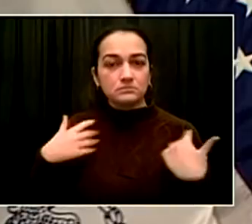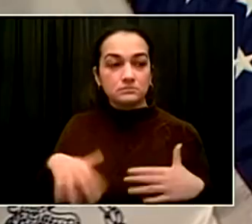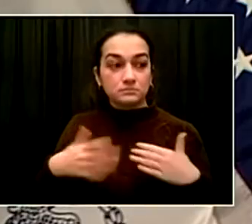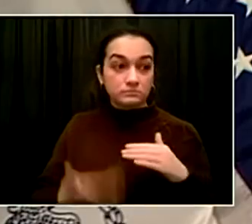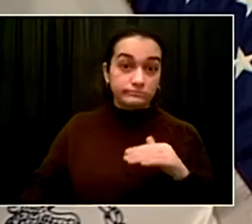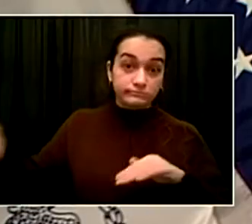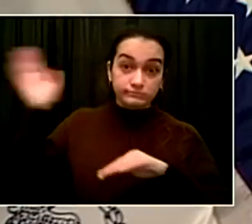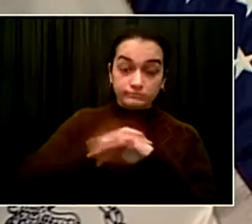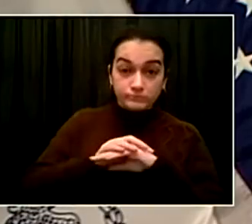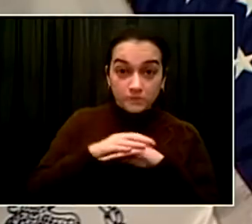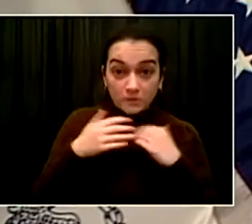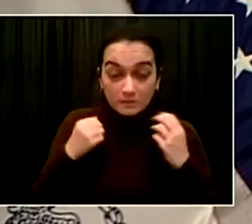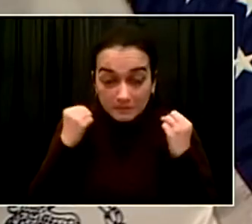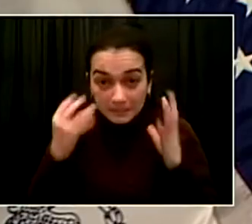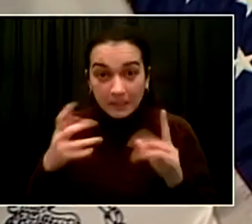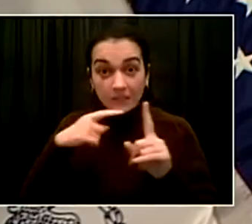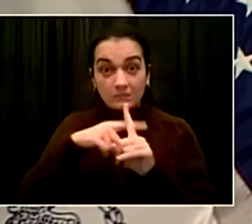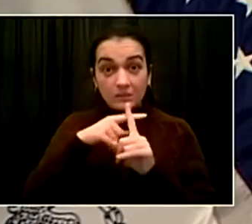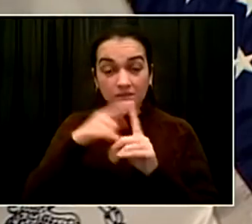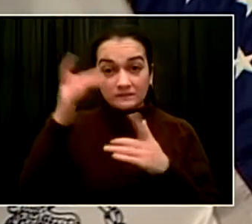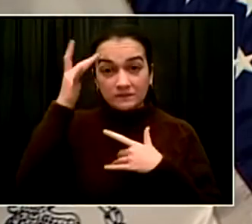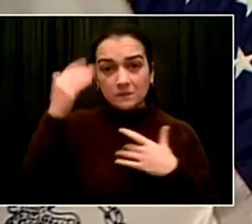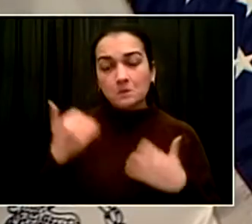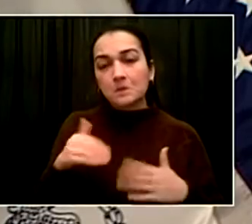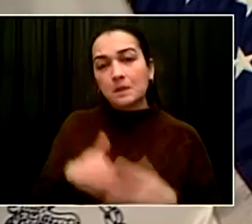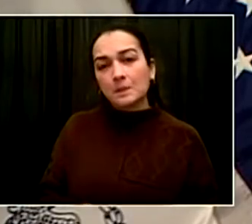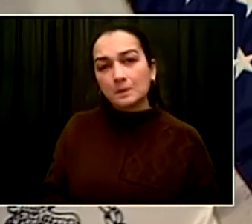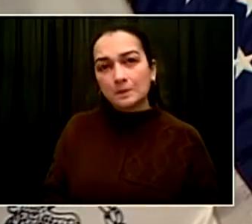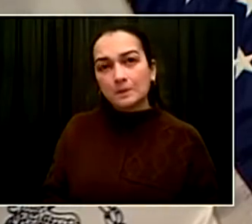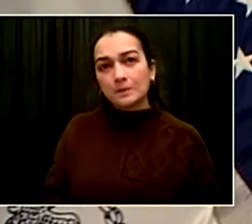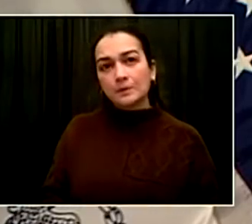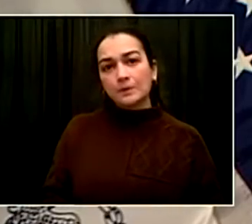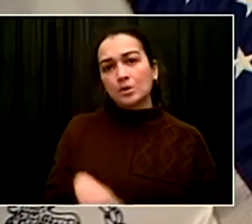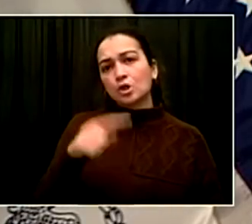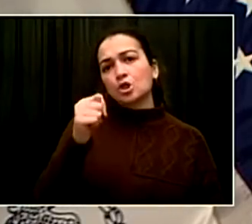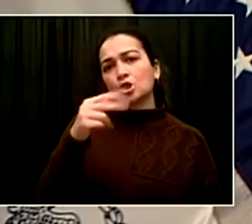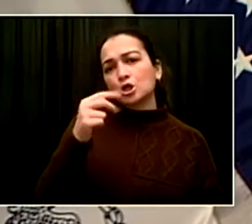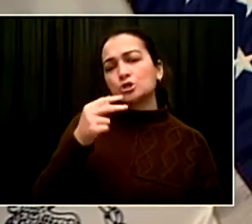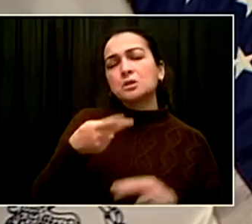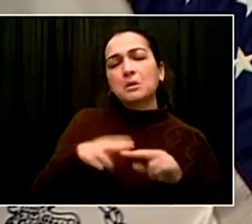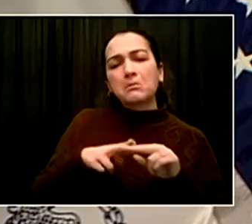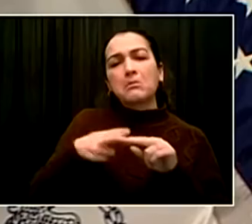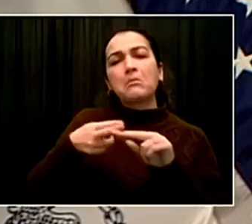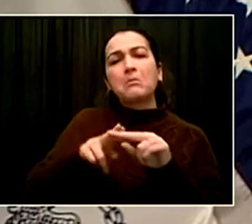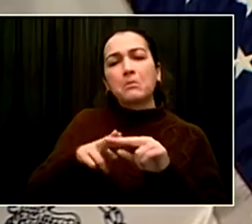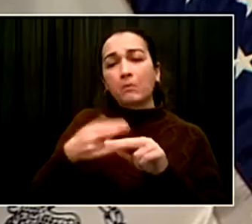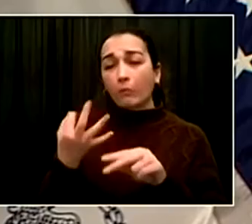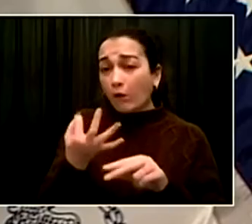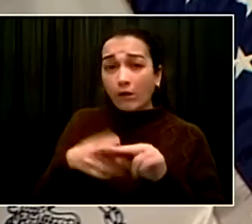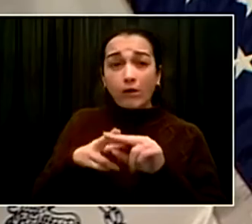THE HEALTHCARE LEERS AS WELL. WE SAW A SLOW BEGINNING AND NOW A SUDDEN UPTURN, WE'RE GOING TO